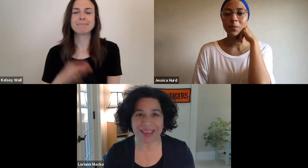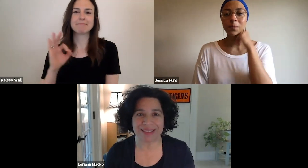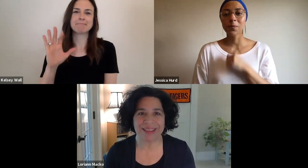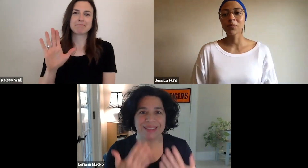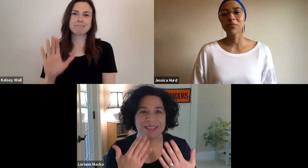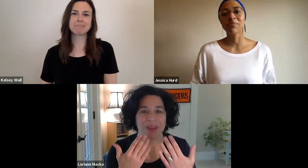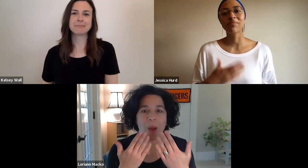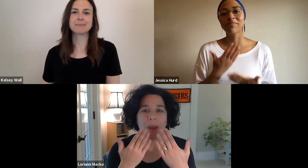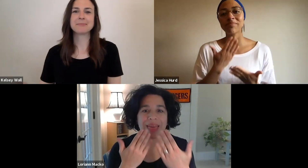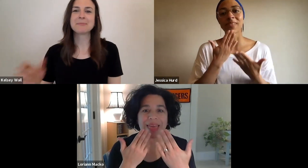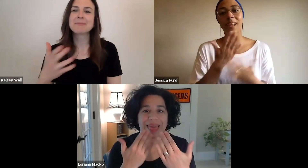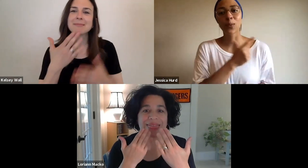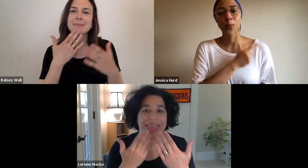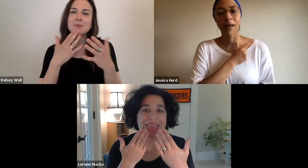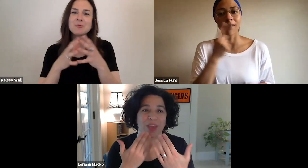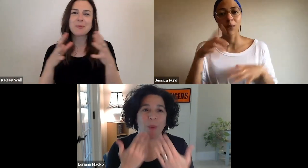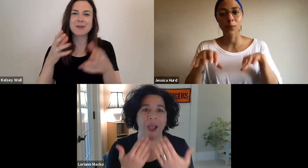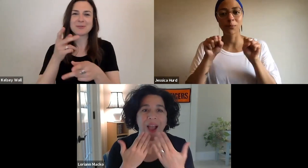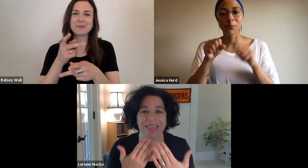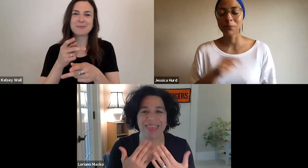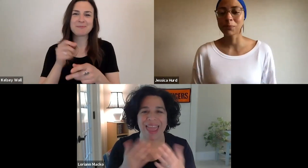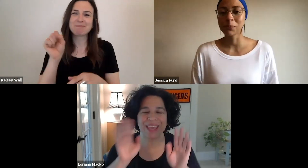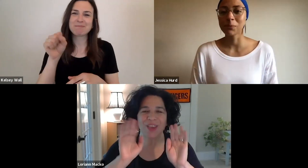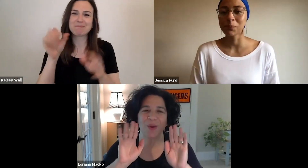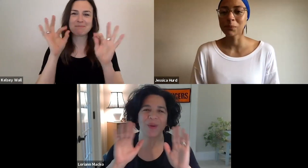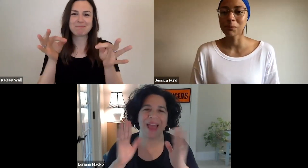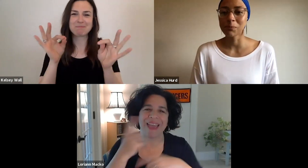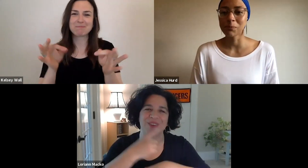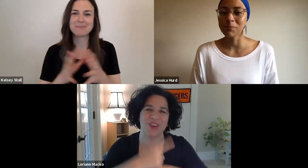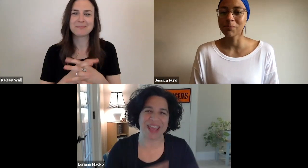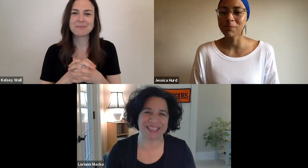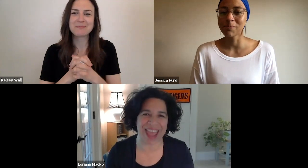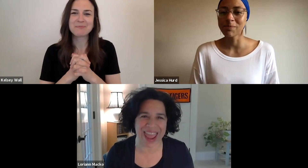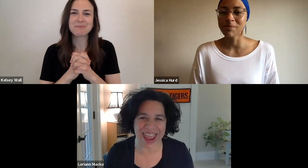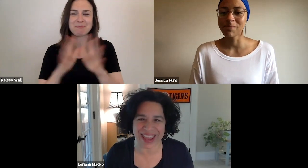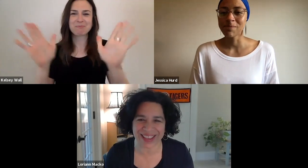and take advantage of the information you've been able to share. Thank you so much. Thank you, Loriann, for hosting.